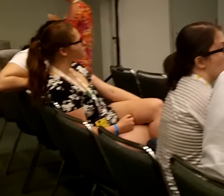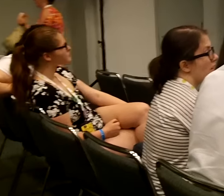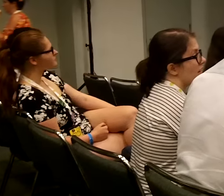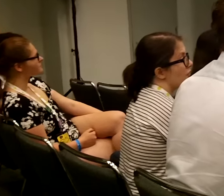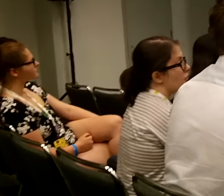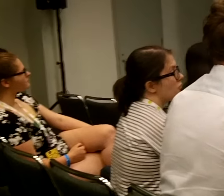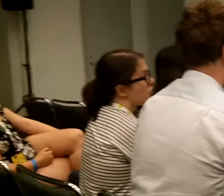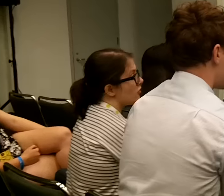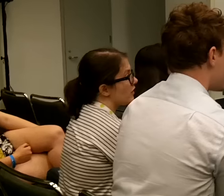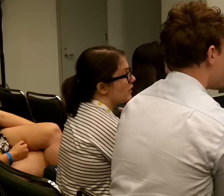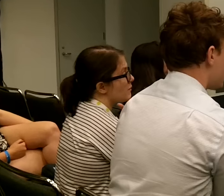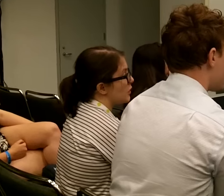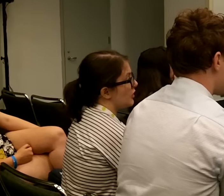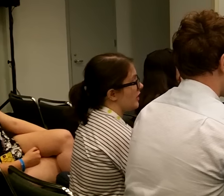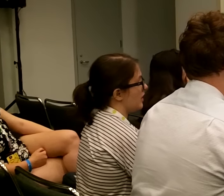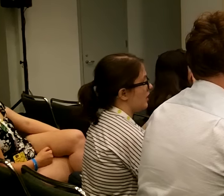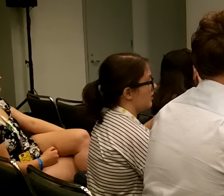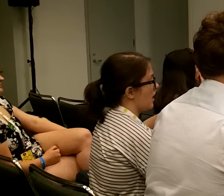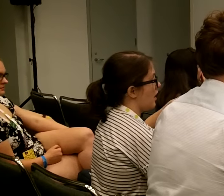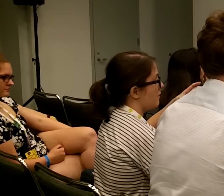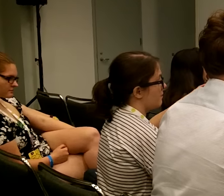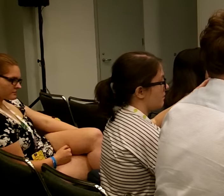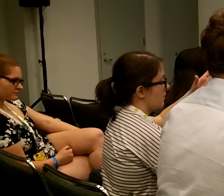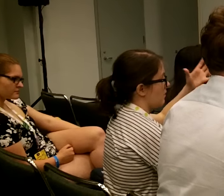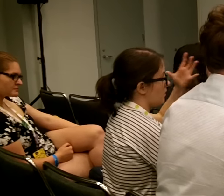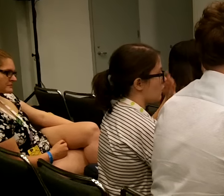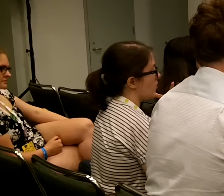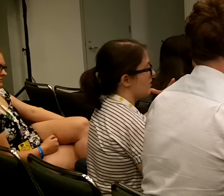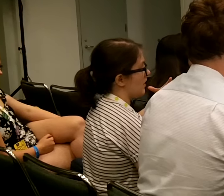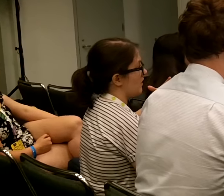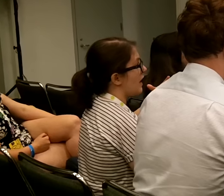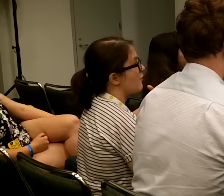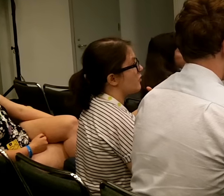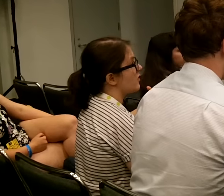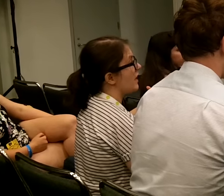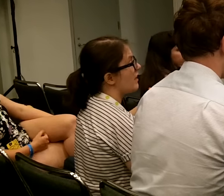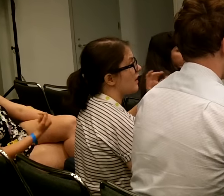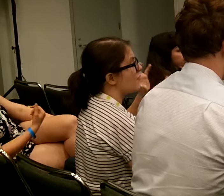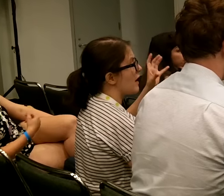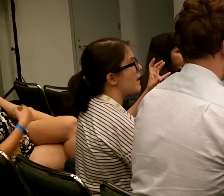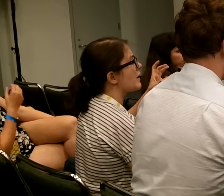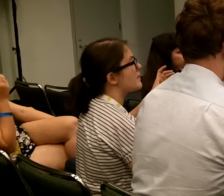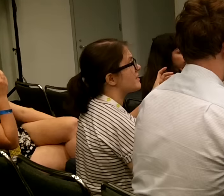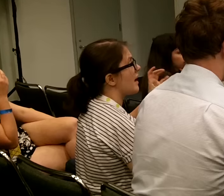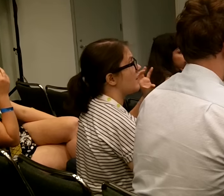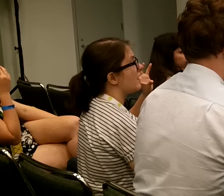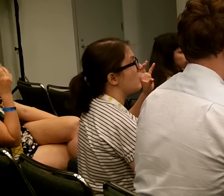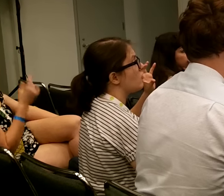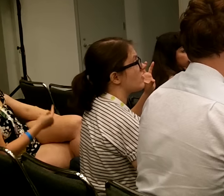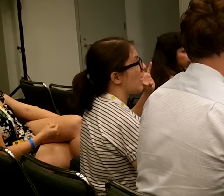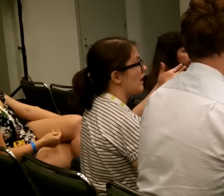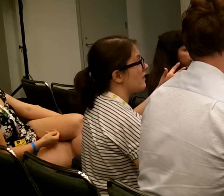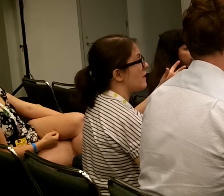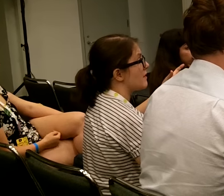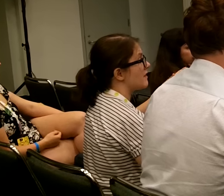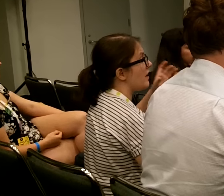One, if you do the community sourcing captions, if they make a mistake, can you just edit their mistake